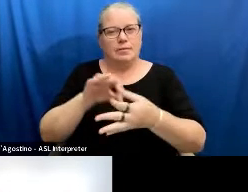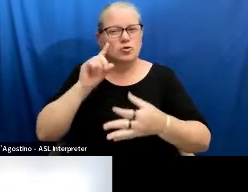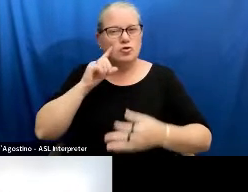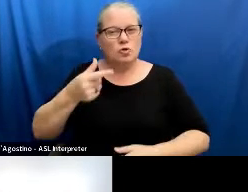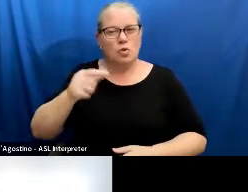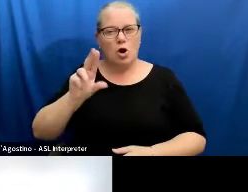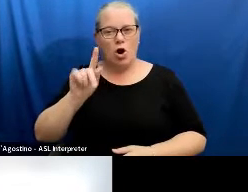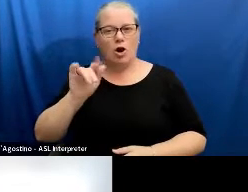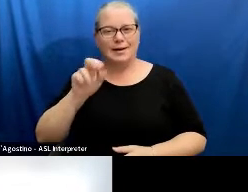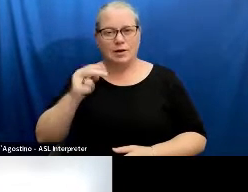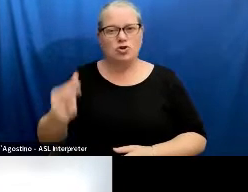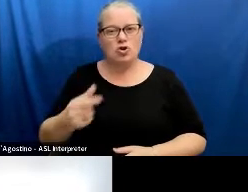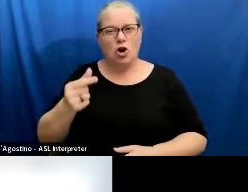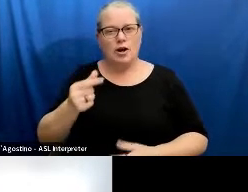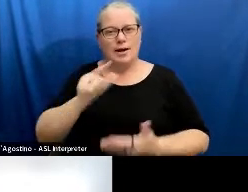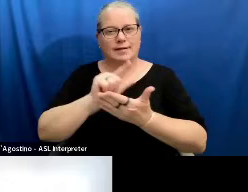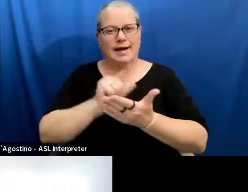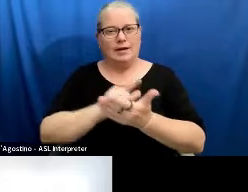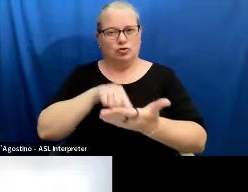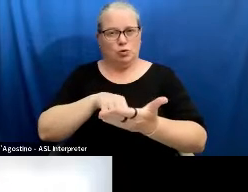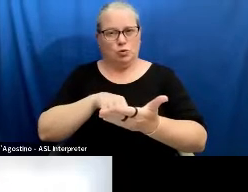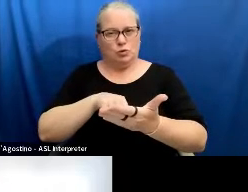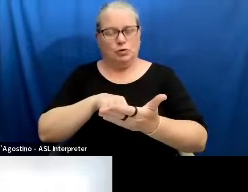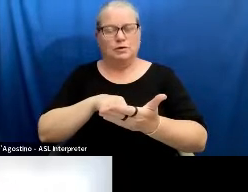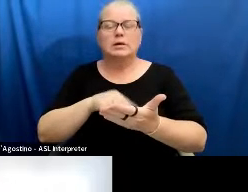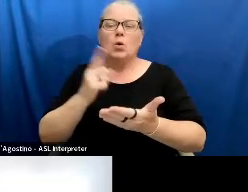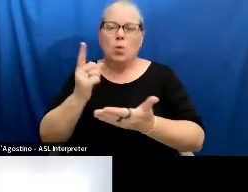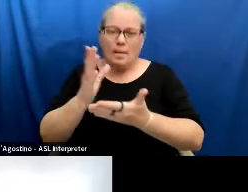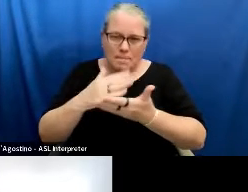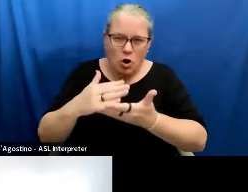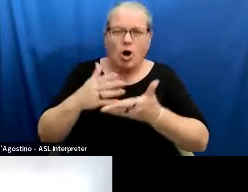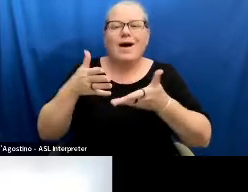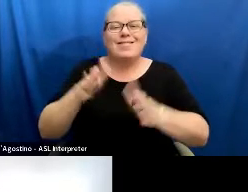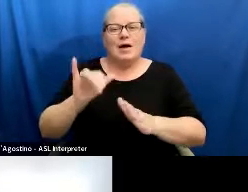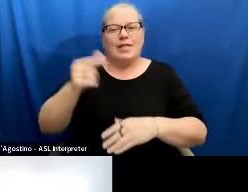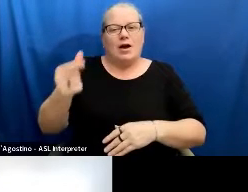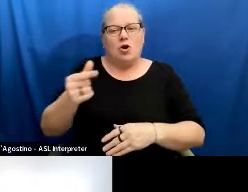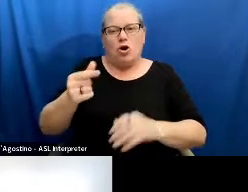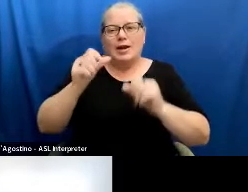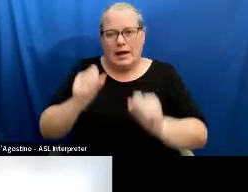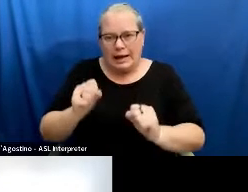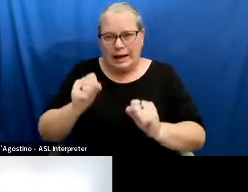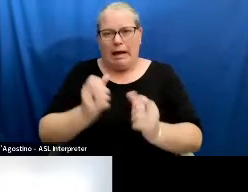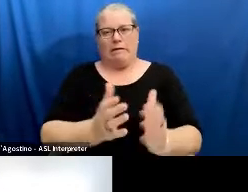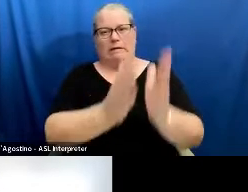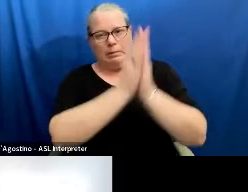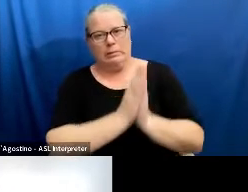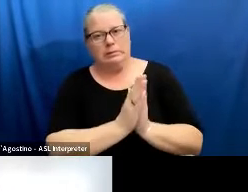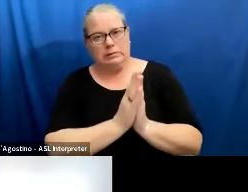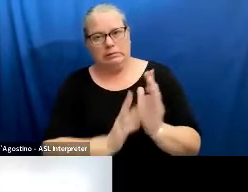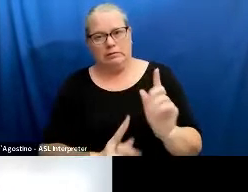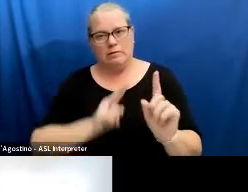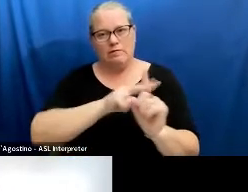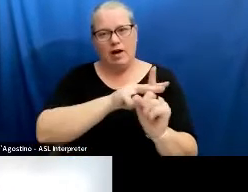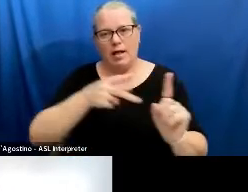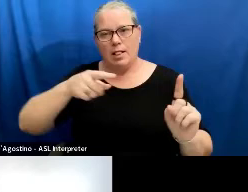that allow a guardian to petition the probate court which means a person with an intellectual